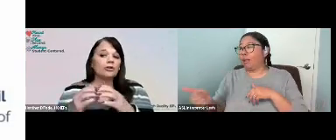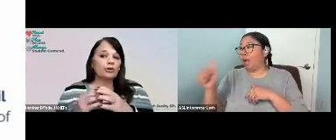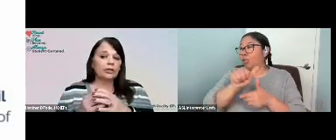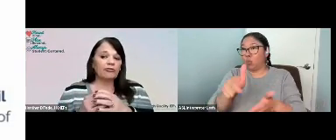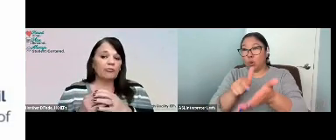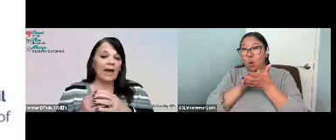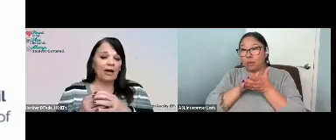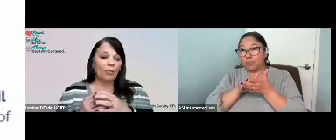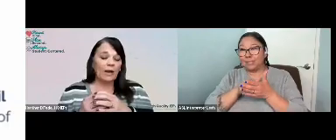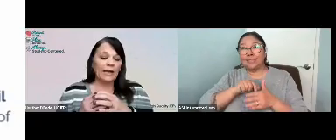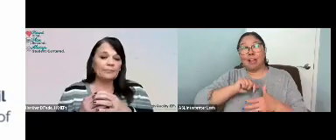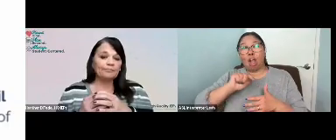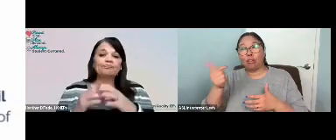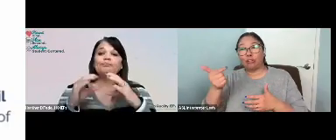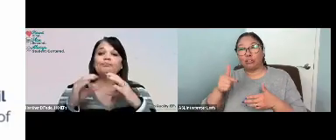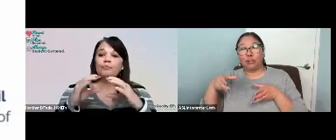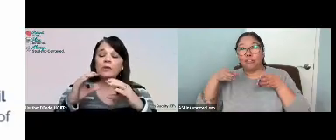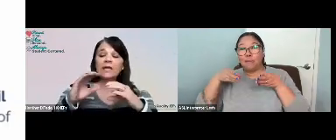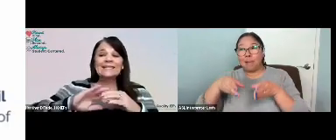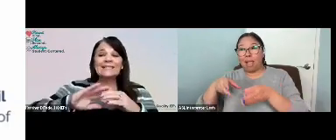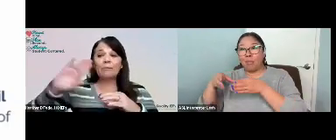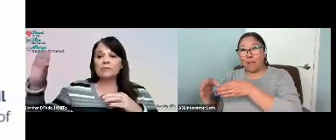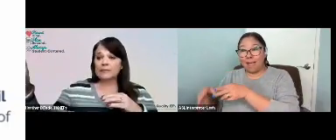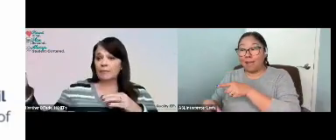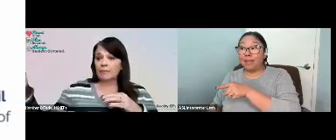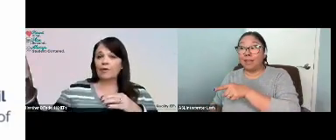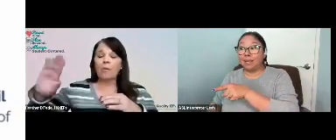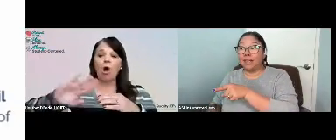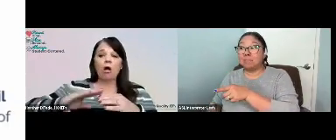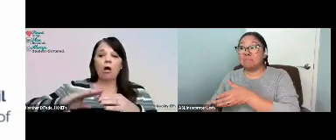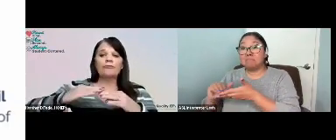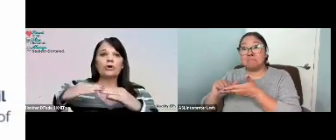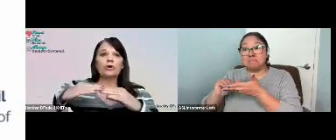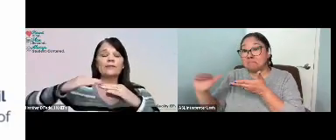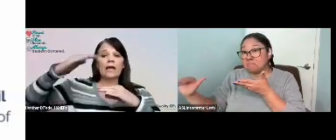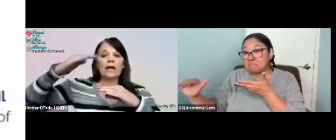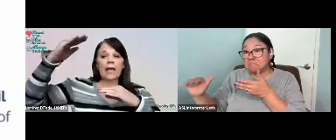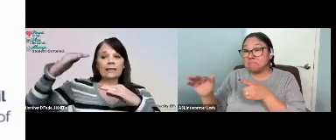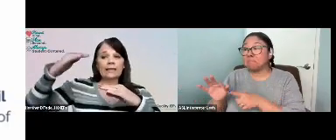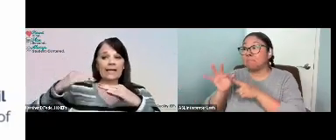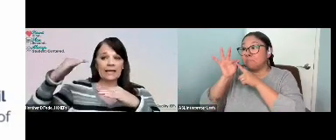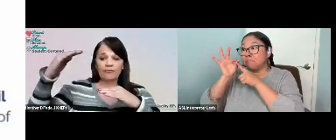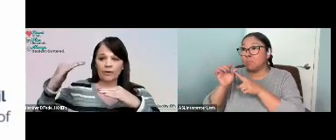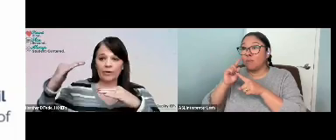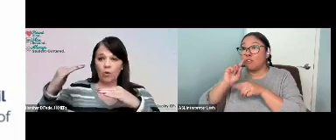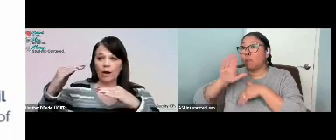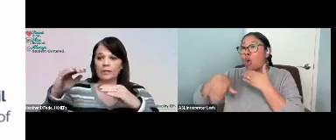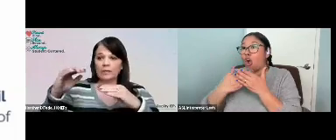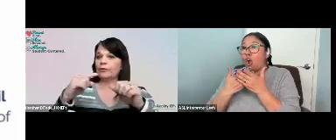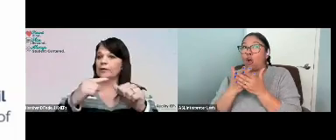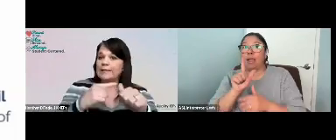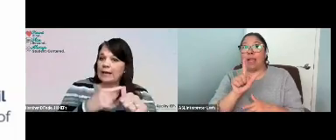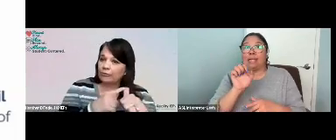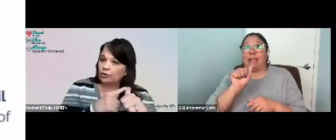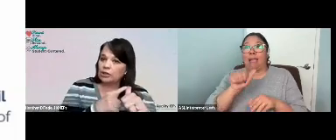this alternative pathway exempts them from all of those LEA level requirements, whether it's A